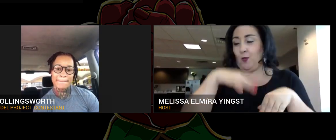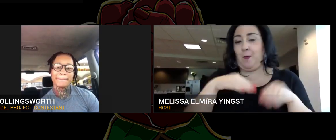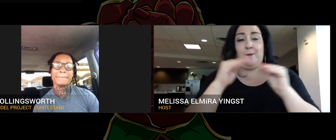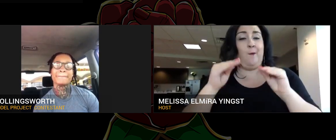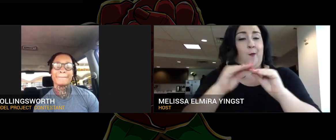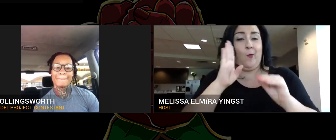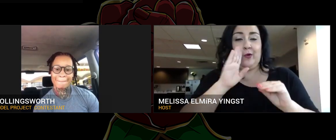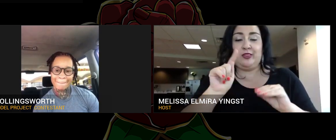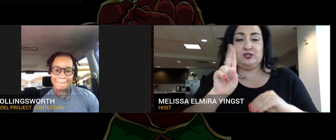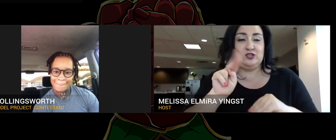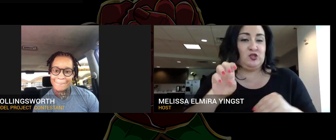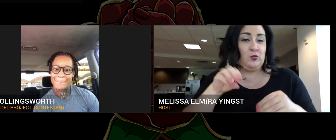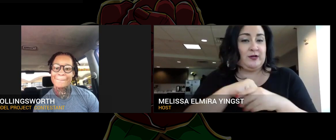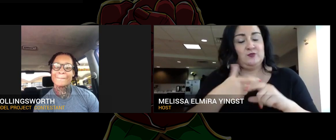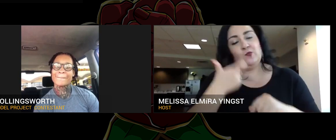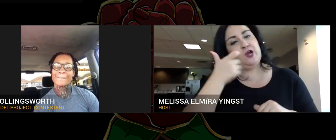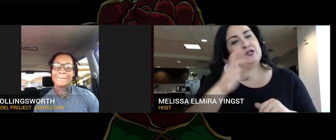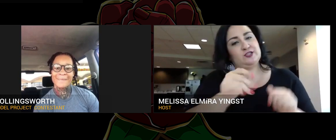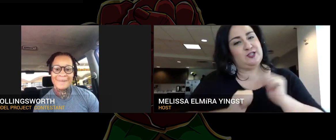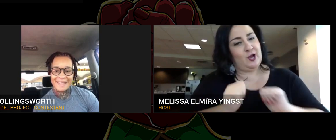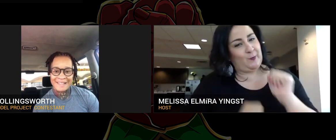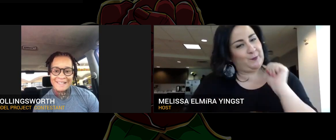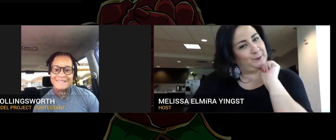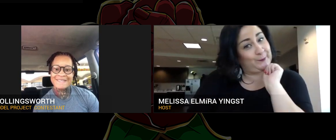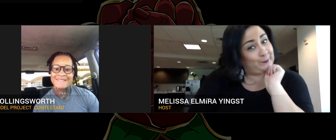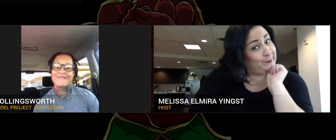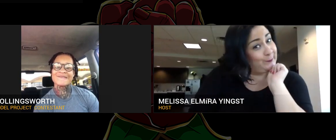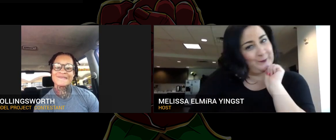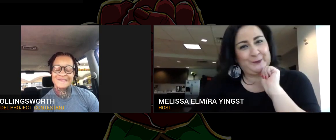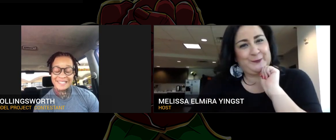I know more and more will tune in to watch your show.